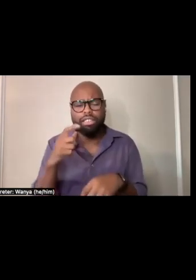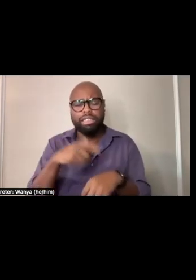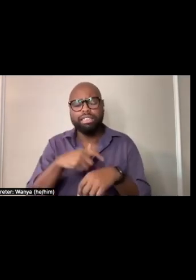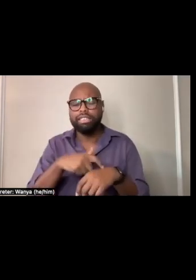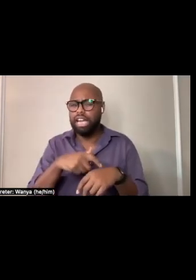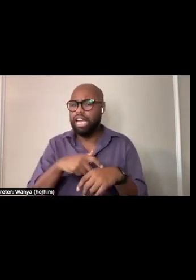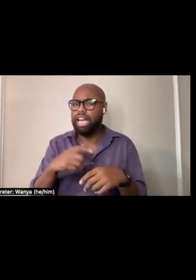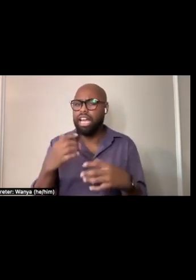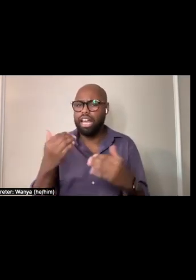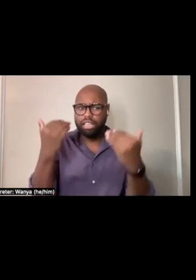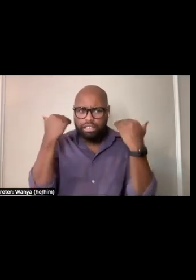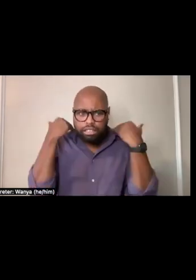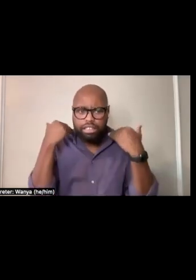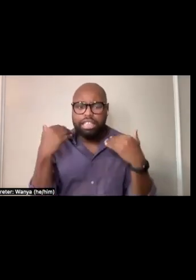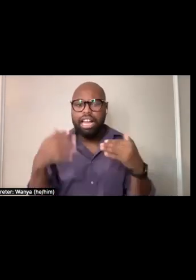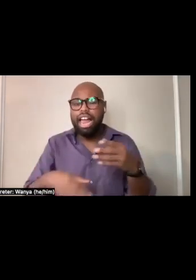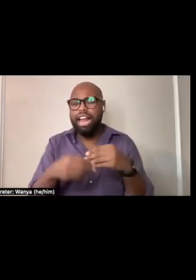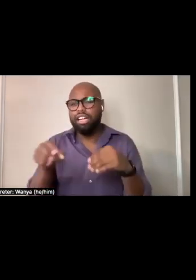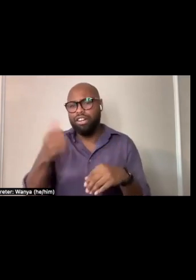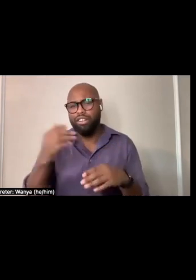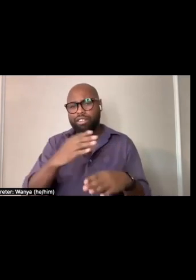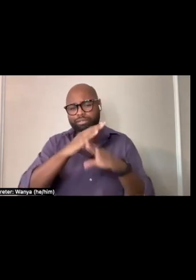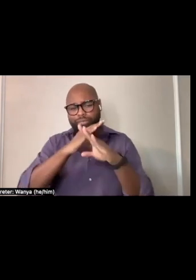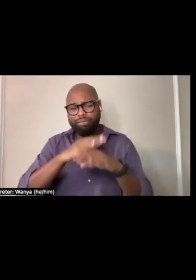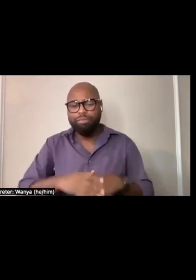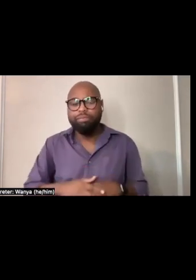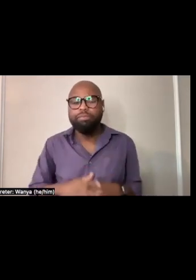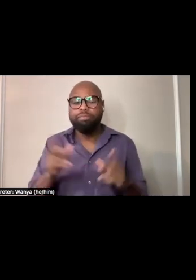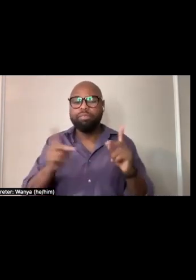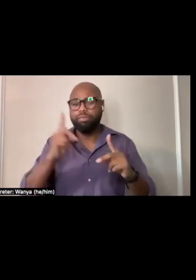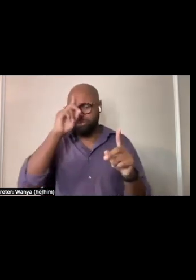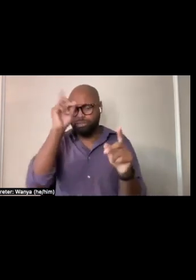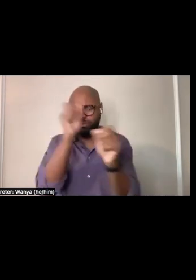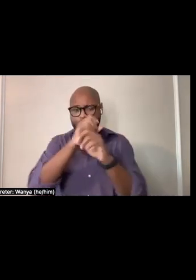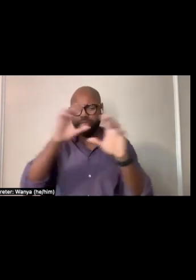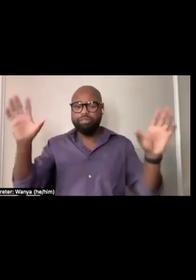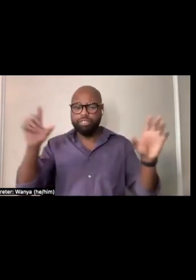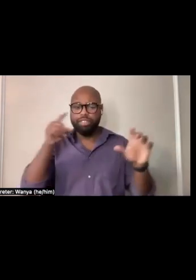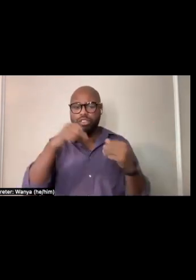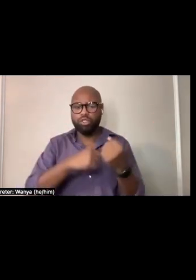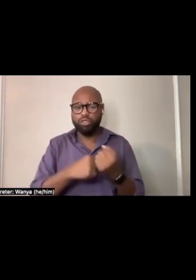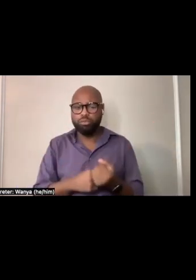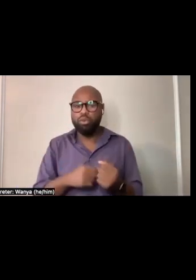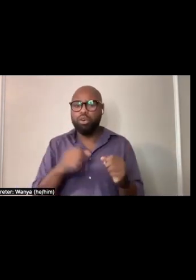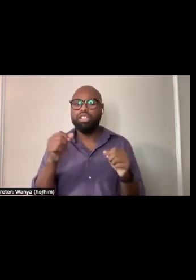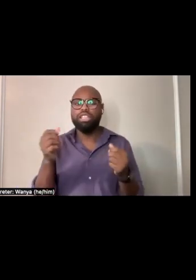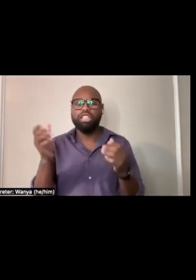The Oakdays leaders are envisioning that the services and supports can be provided in other situations.